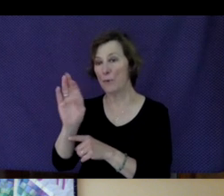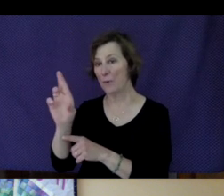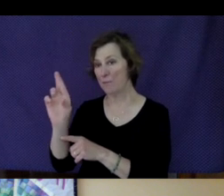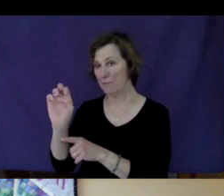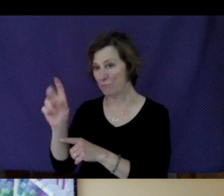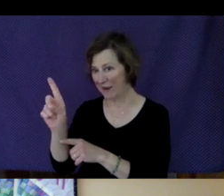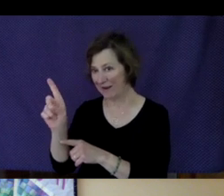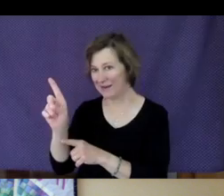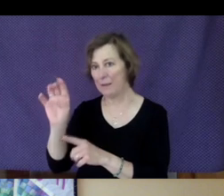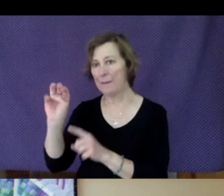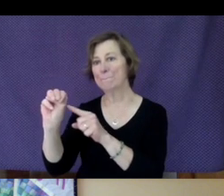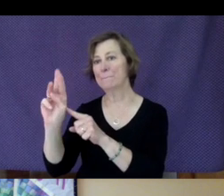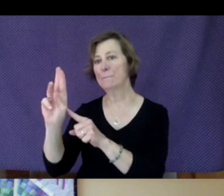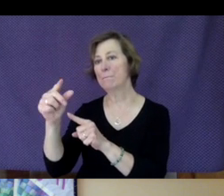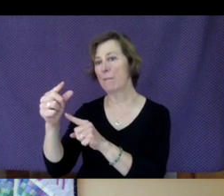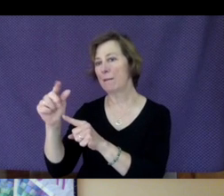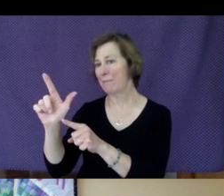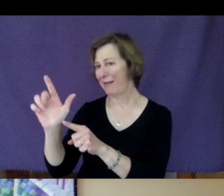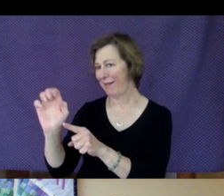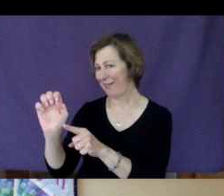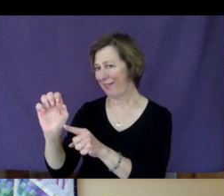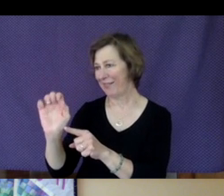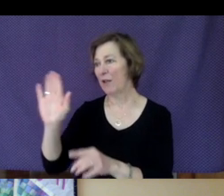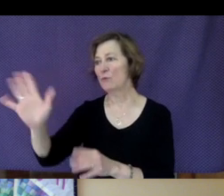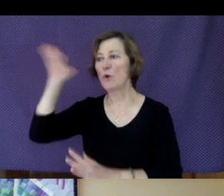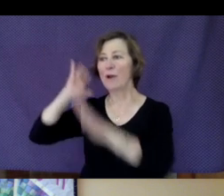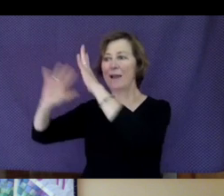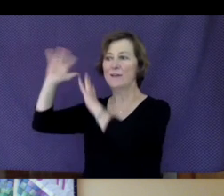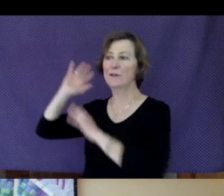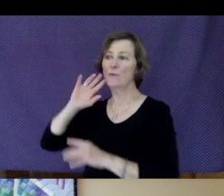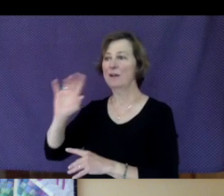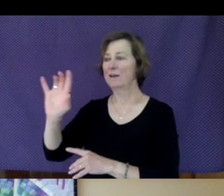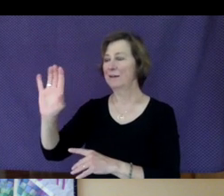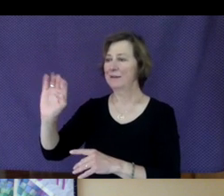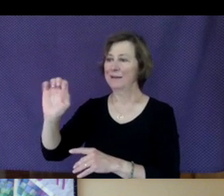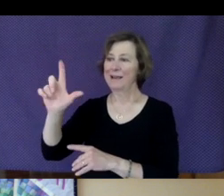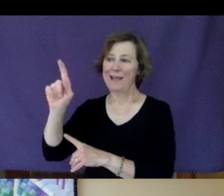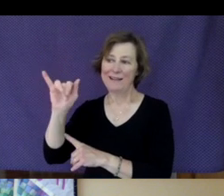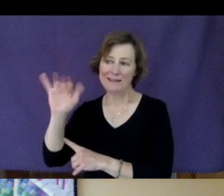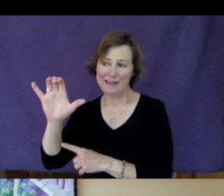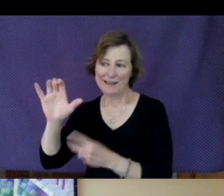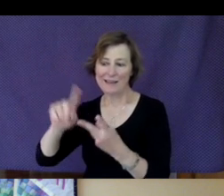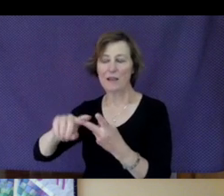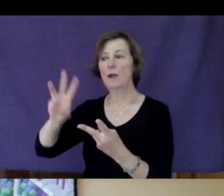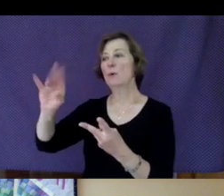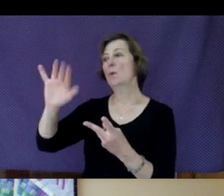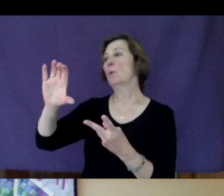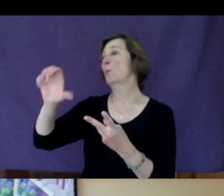Your ancestors were celtic and wiccan and druid Magic is in your blood